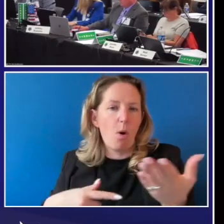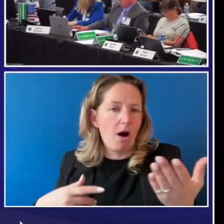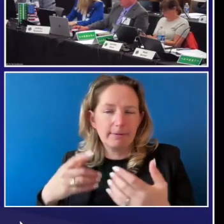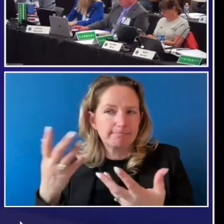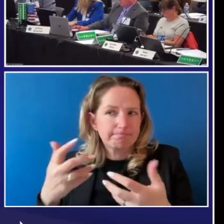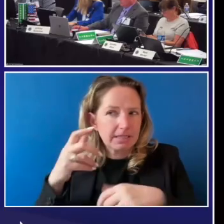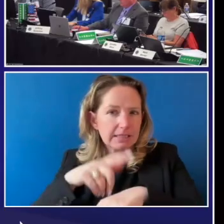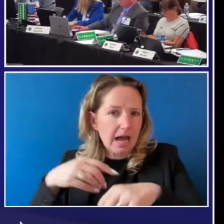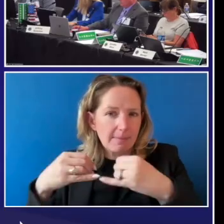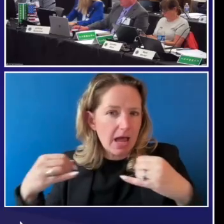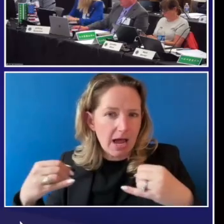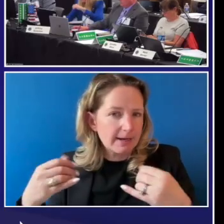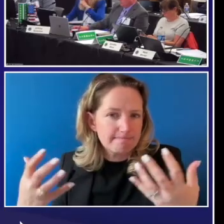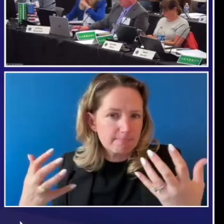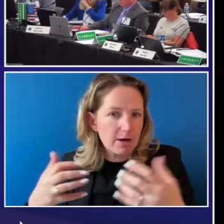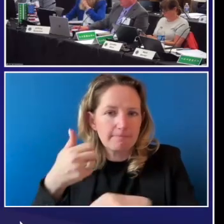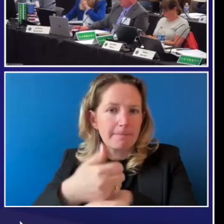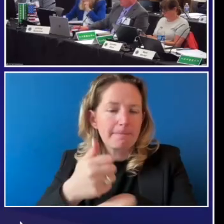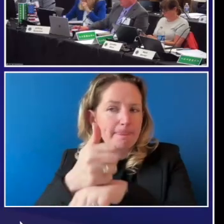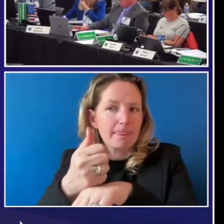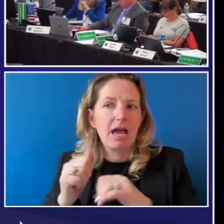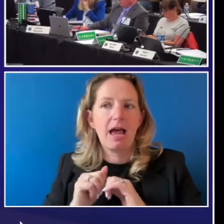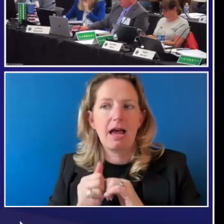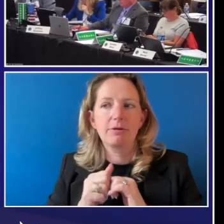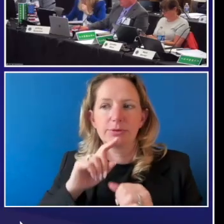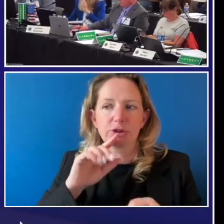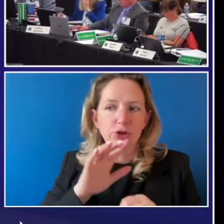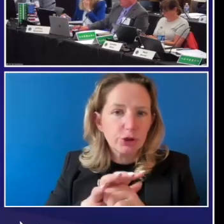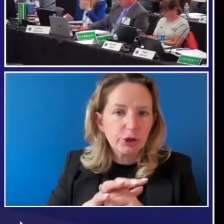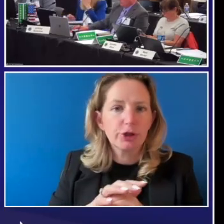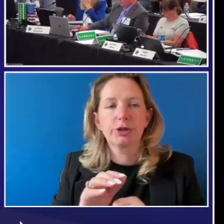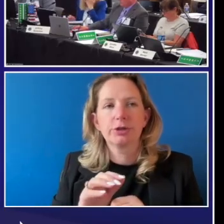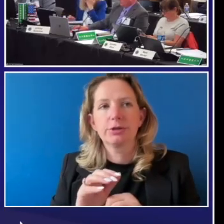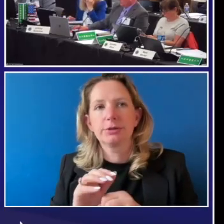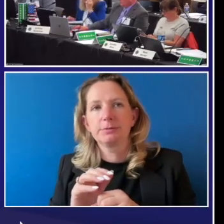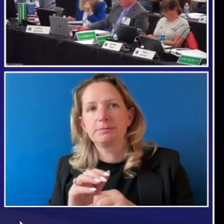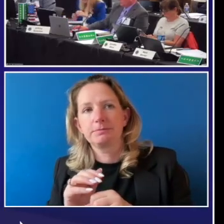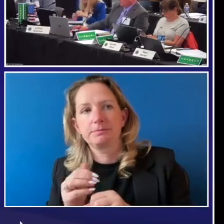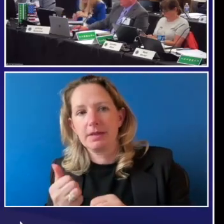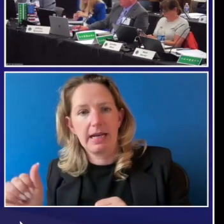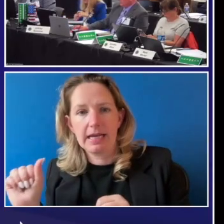Exists there. Is there any ways that you can ensure or guard against bad actors falling through the cracks?